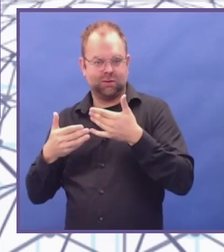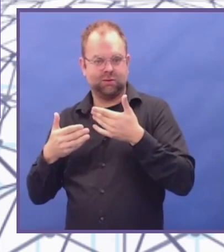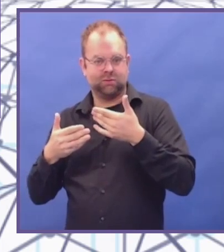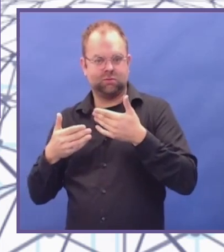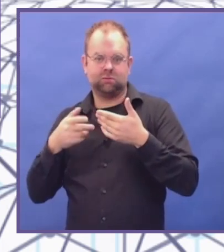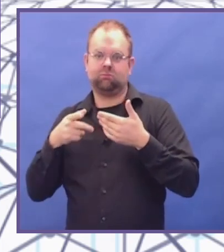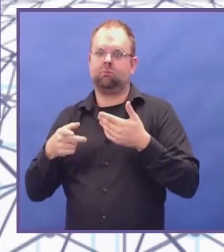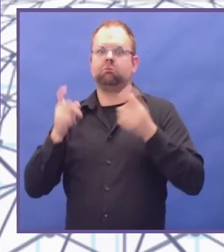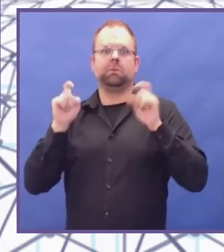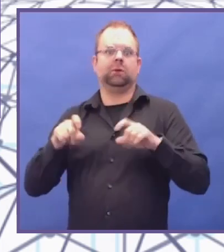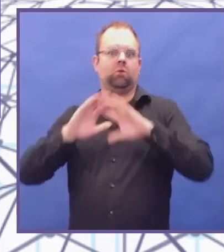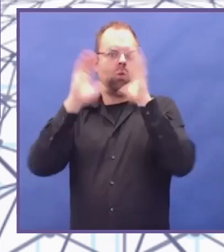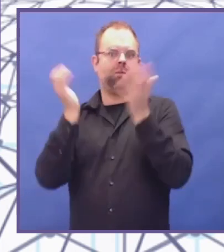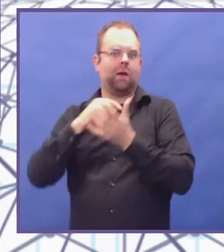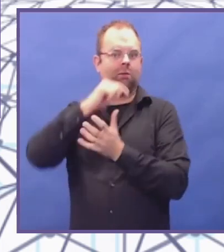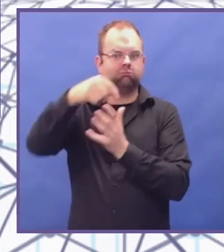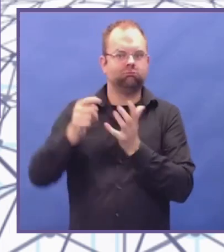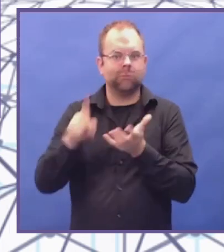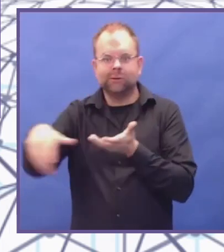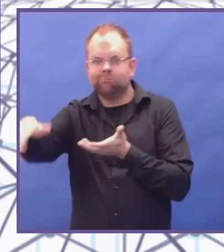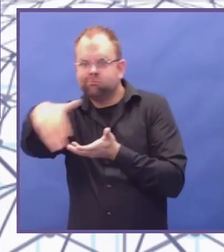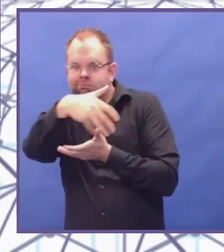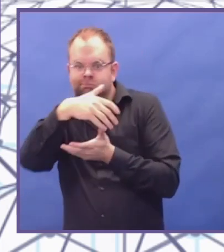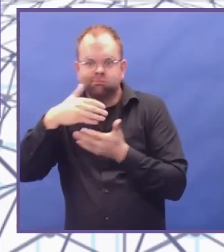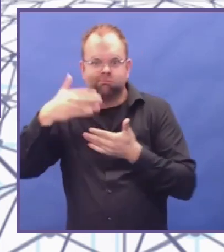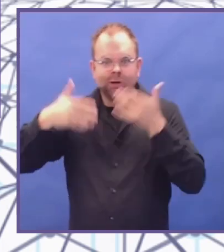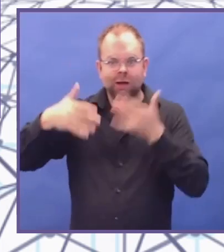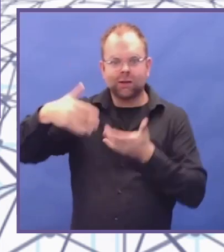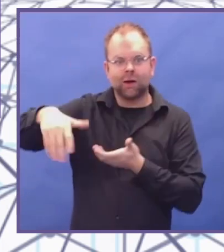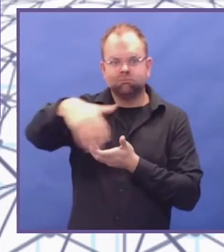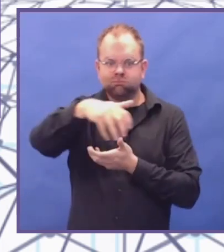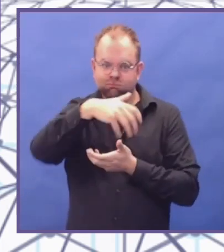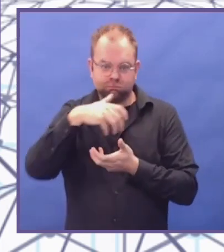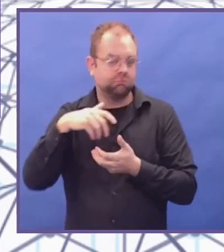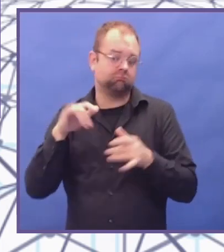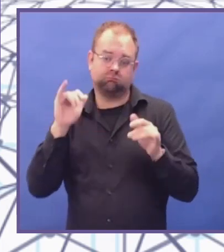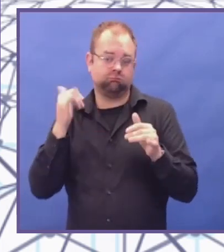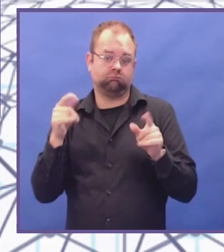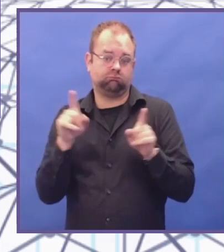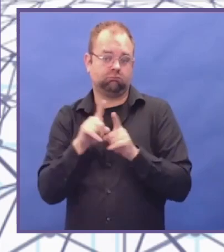And we also know that 27 countries have now integrated at questions into their routine